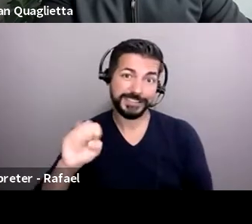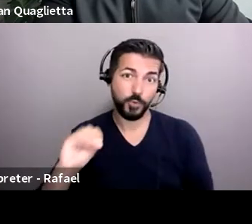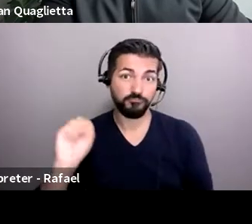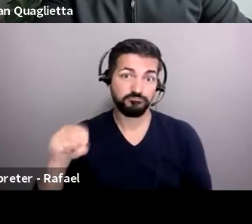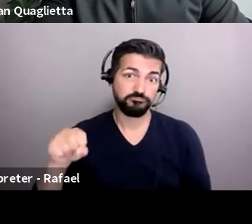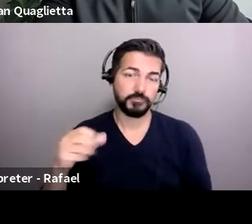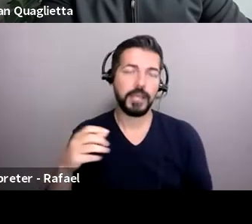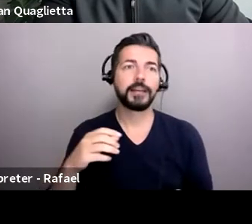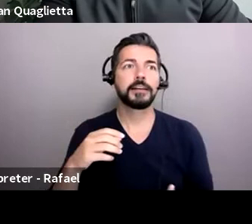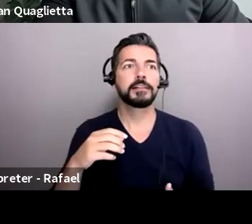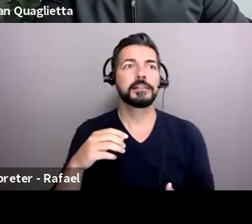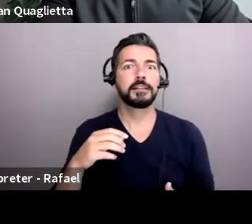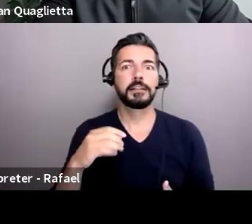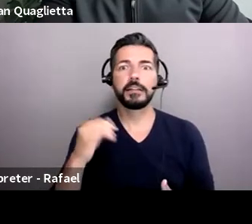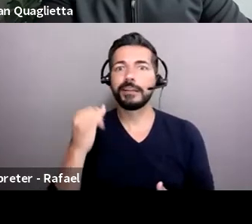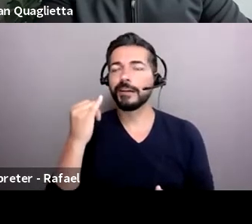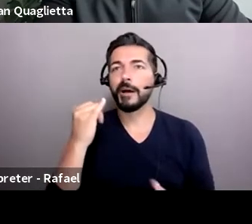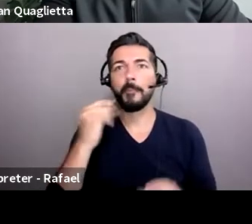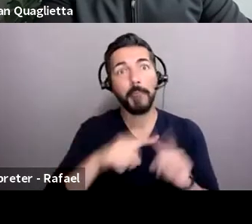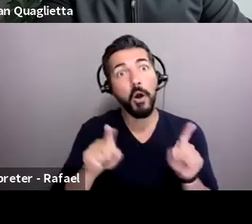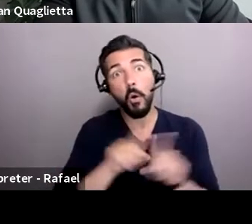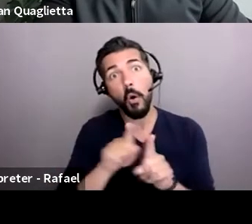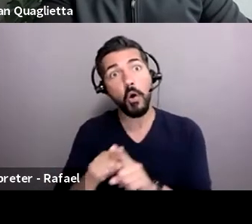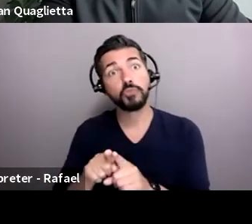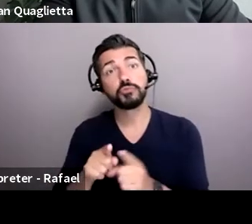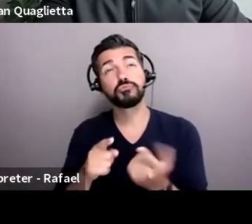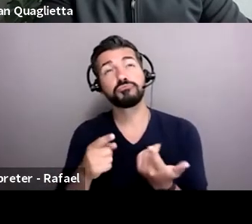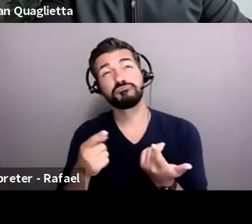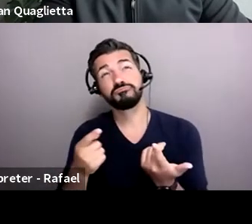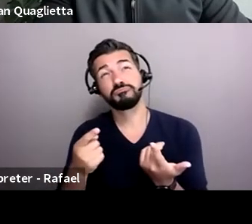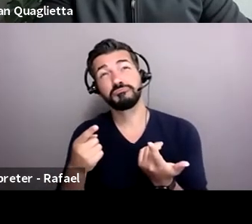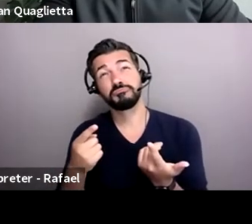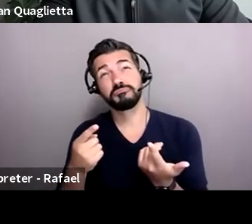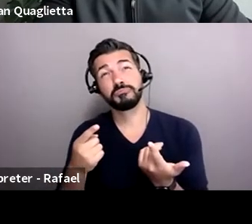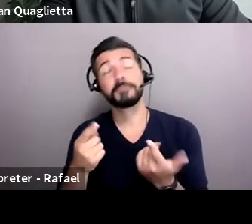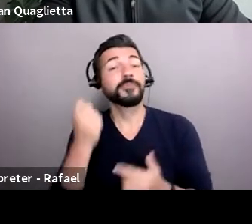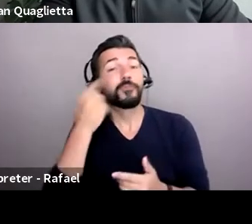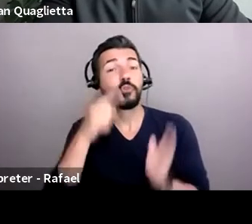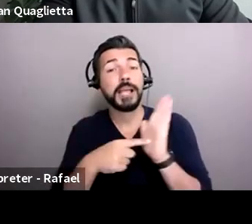really small at the other end of the spectrum from Enterprise. My local Barber doesn't need a website.